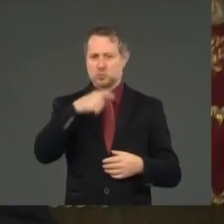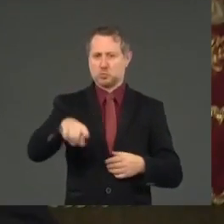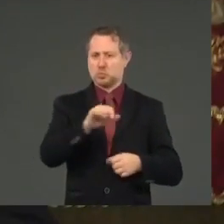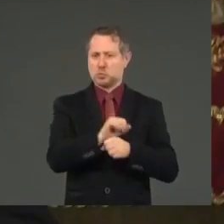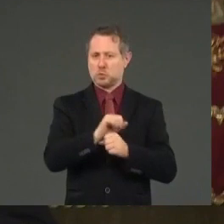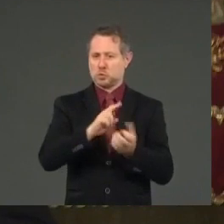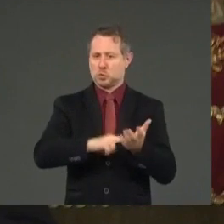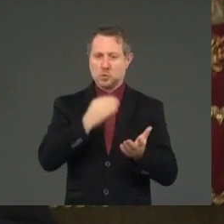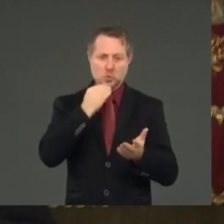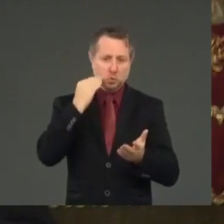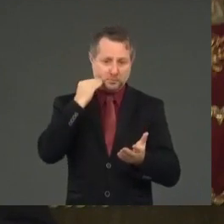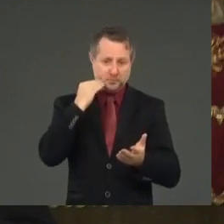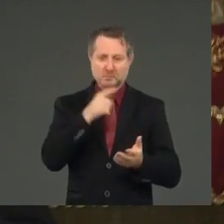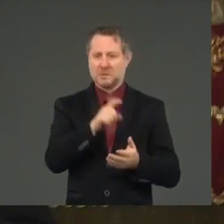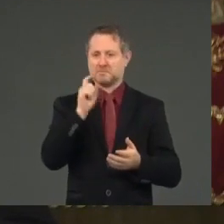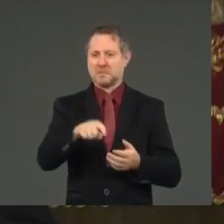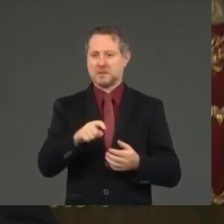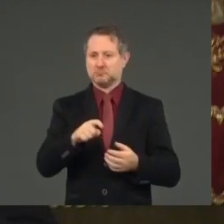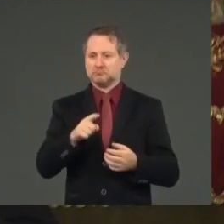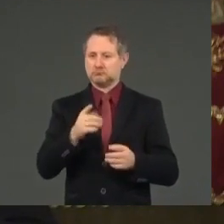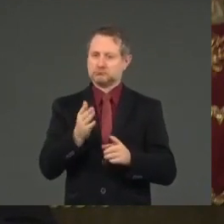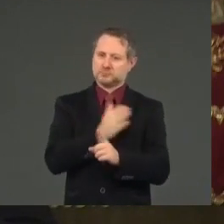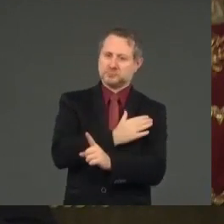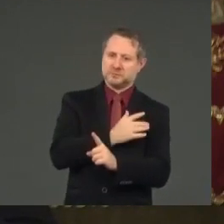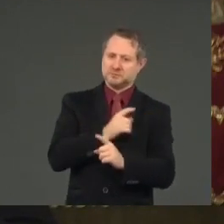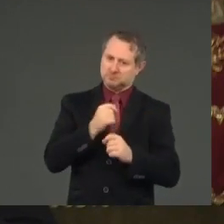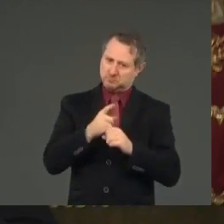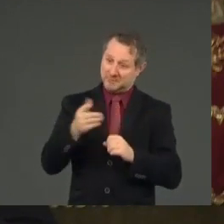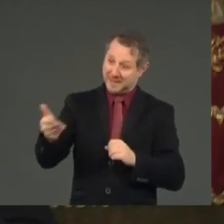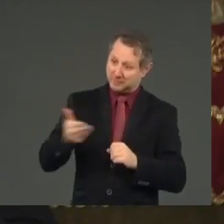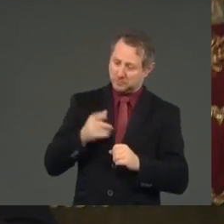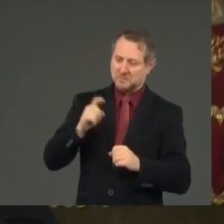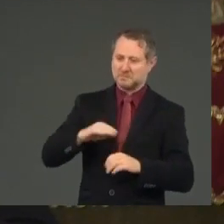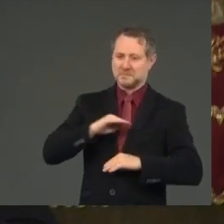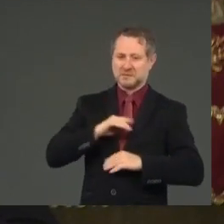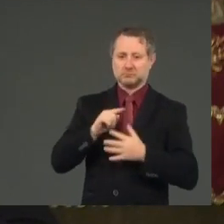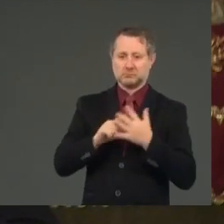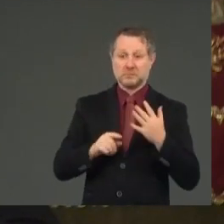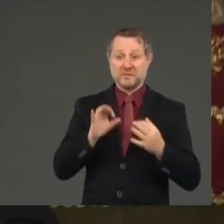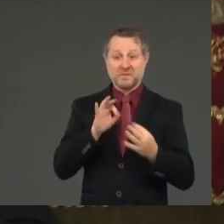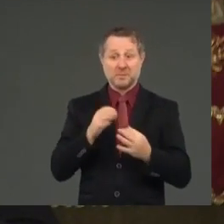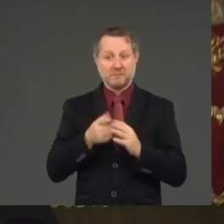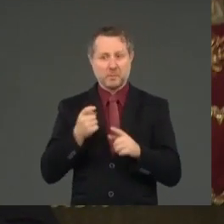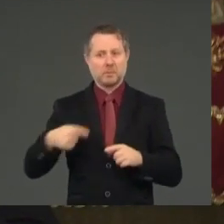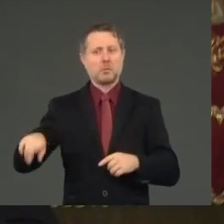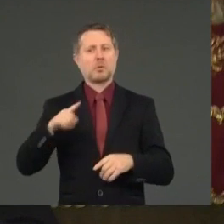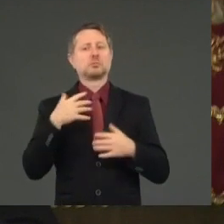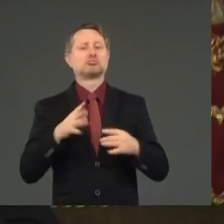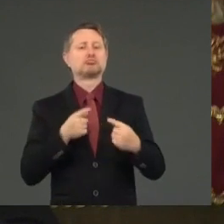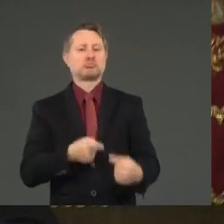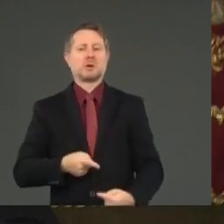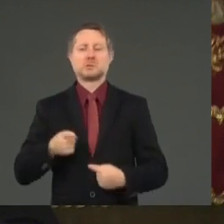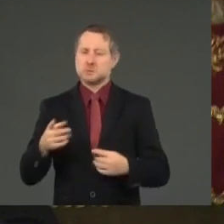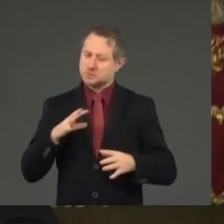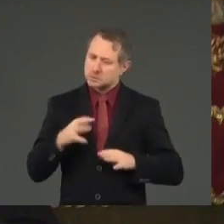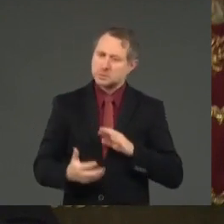TWICE A WEEK TESTING FOR STAFF. LAST WEDNESDAY, THE NURSING HOMES HAD TO TURN IN THEIR PROPOSALS TO BE ABLE TO MEET THAT MANDATE.